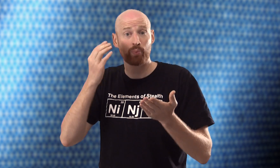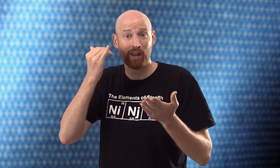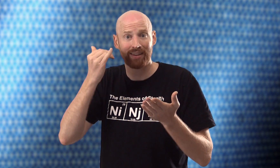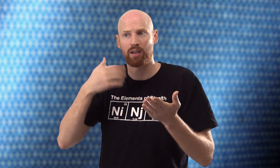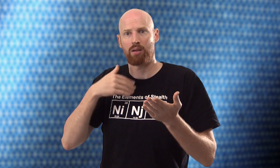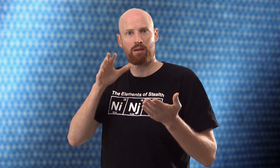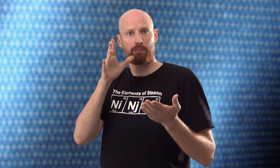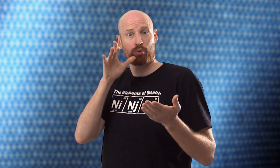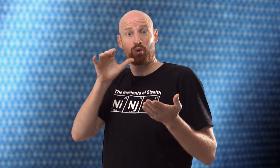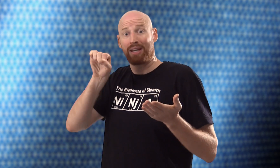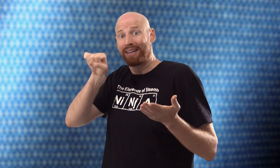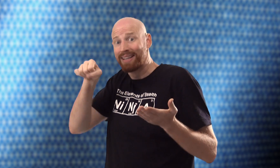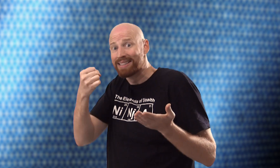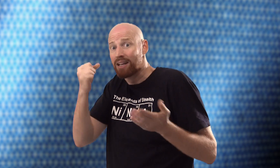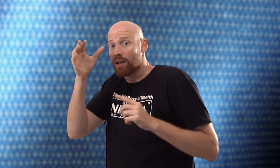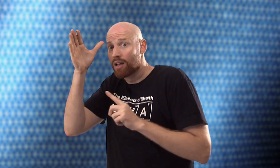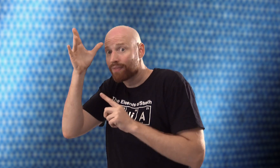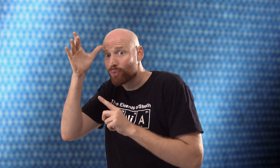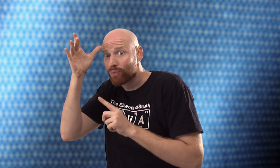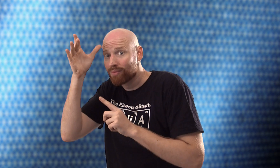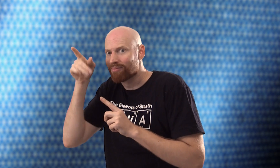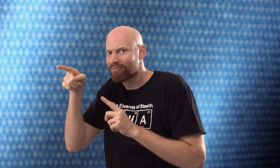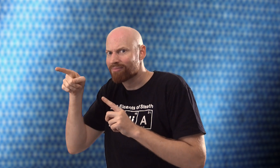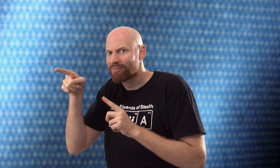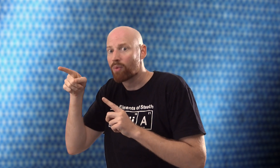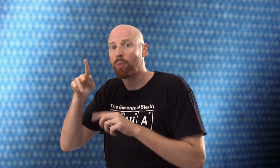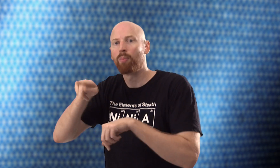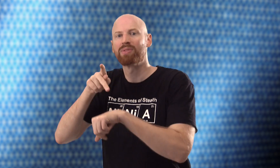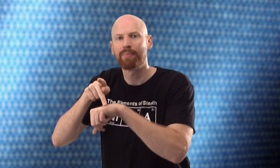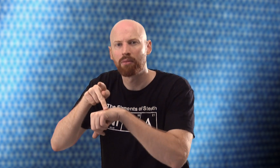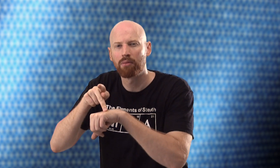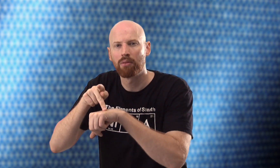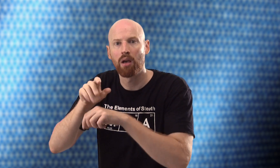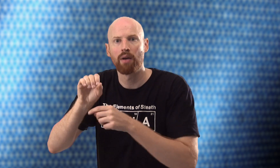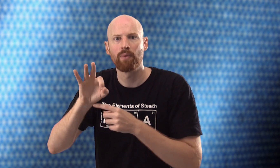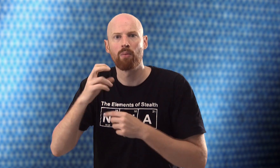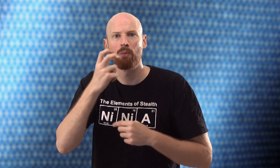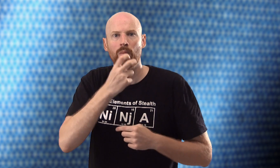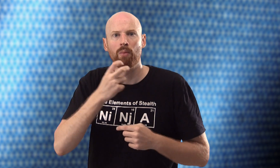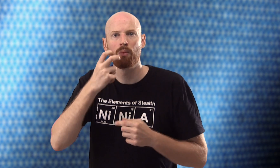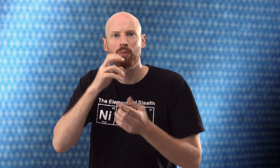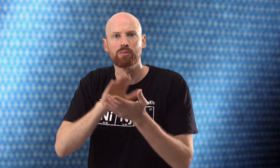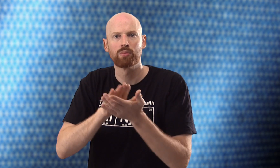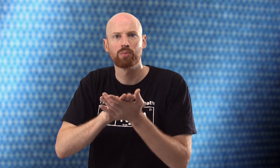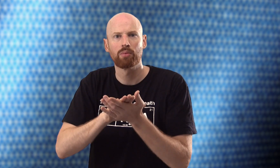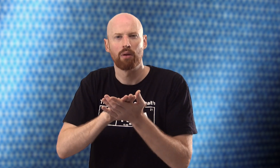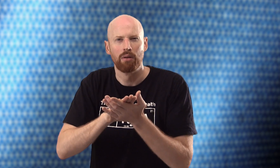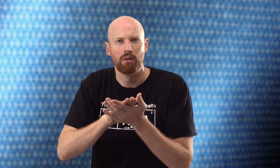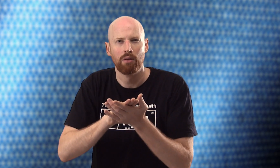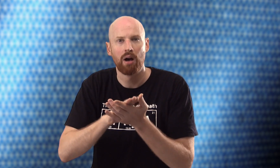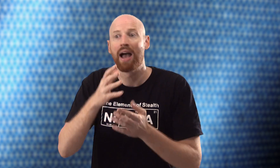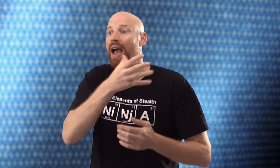a little bit of signing and mostly speech. The reason is because my mother's father was the principal of an oral